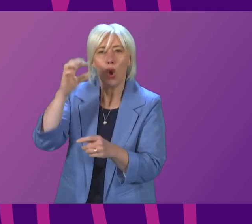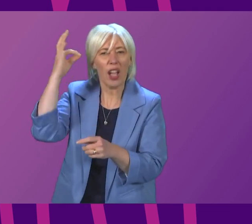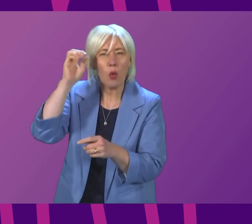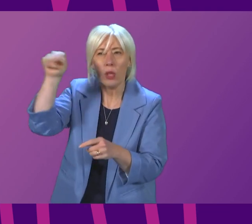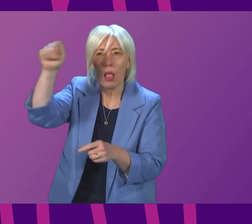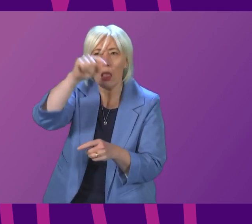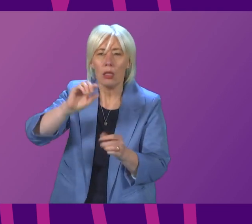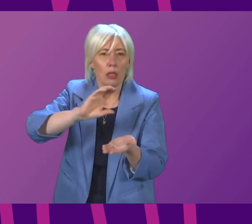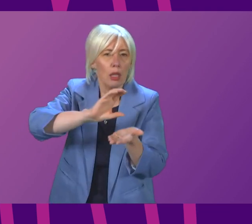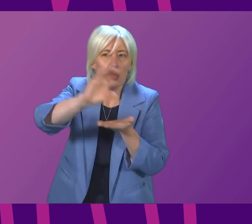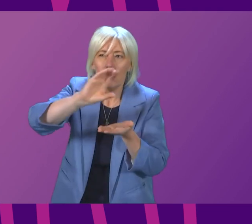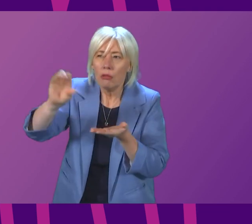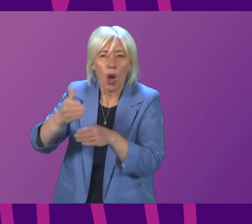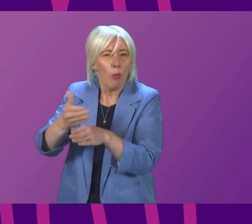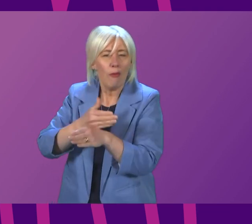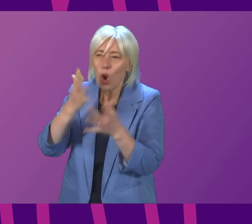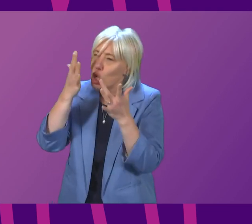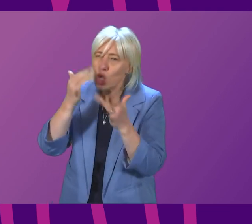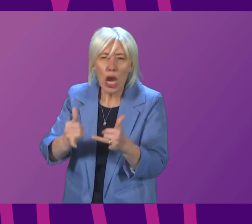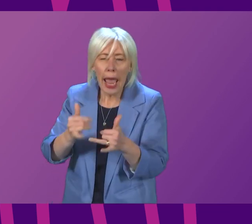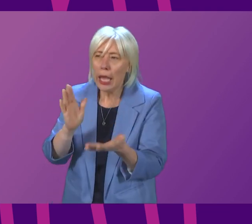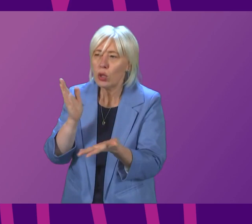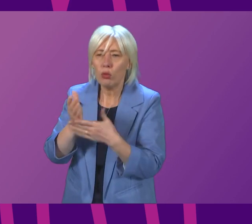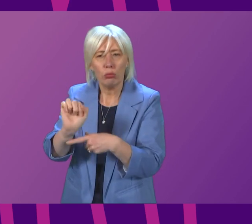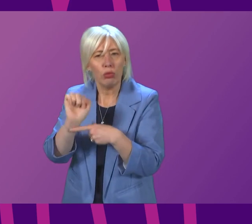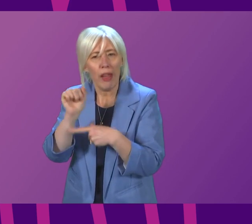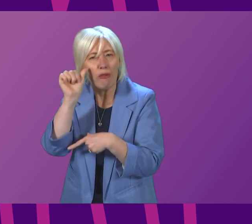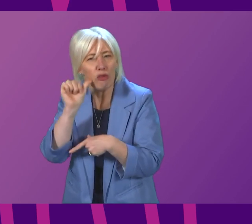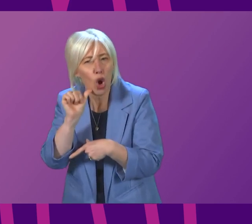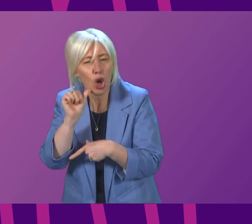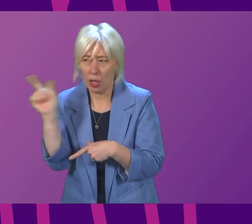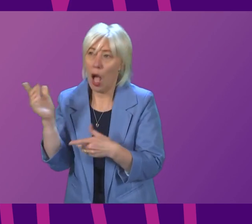without basic checks to guard against fraud, for example, Douglas Ross would be one of